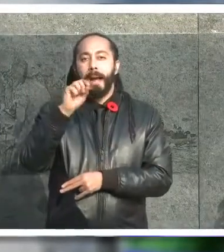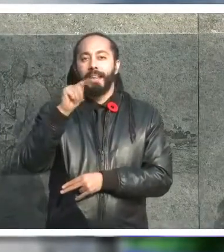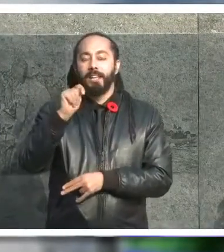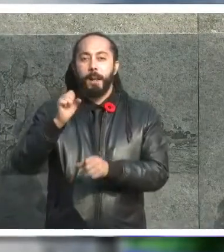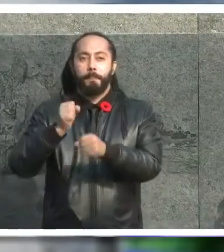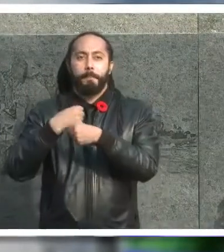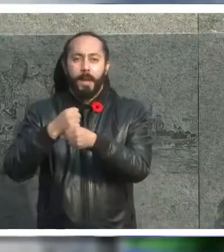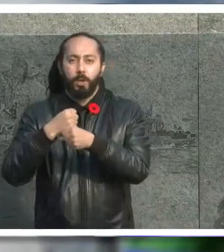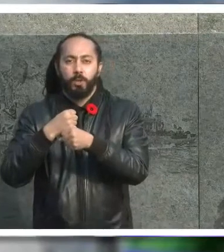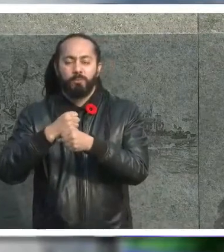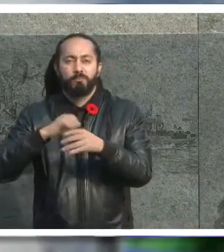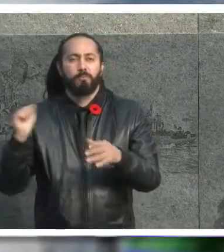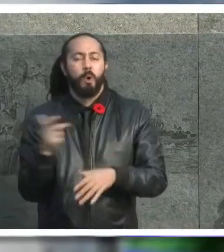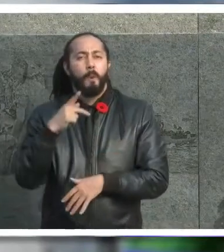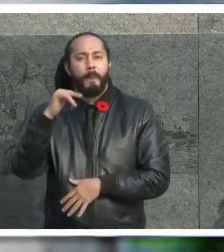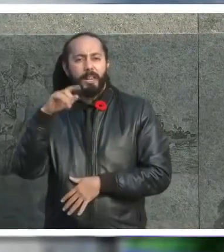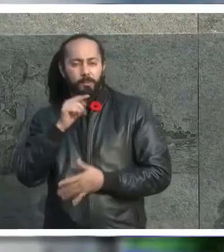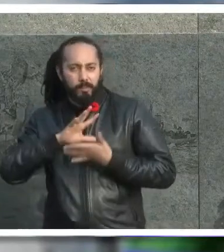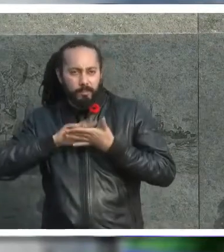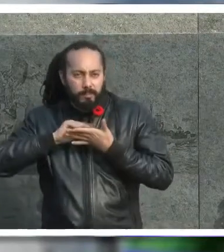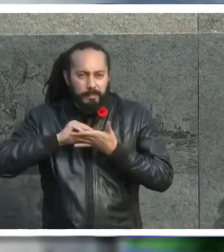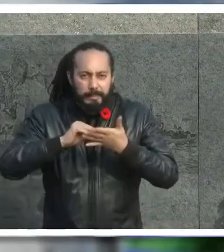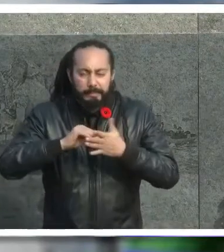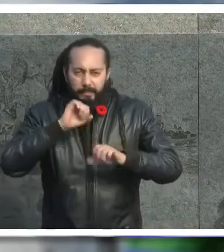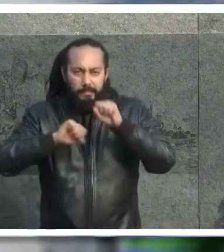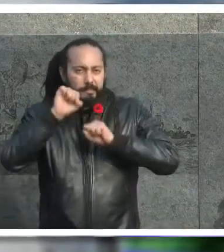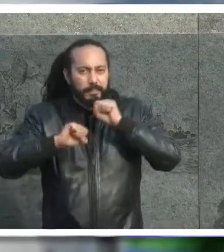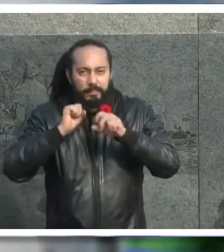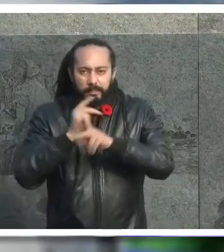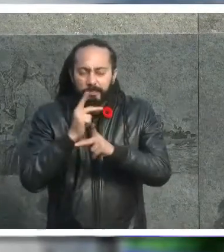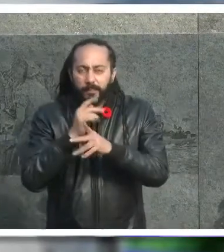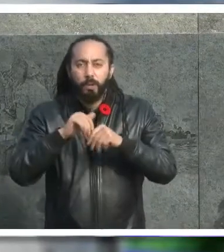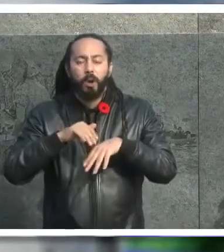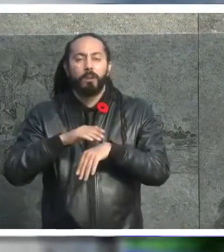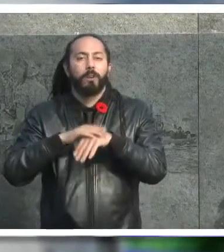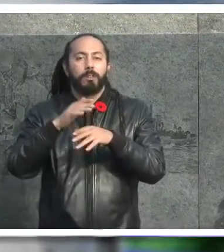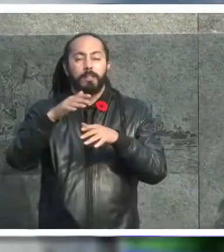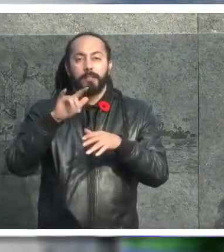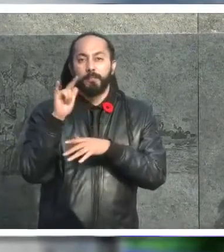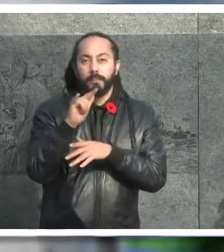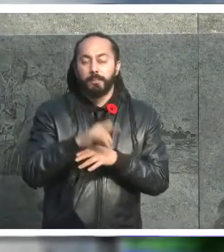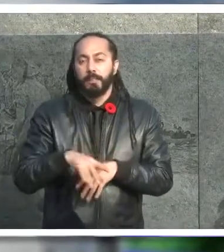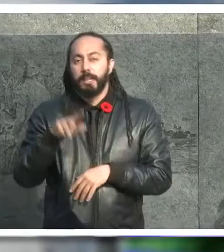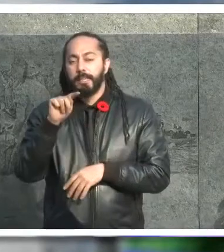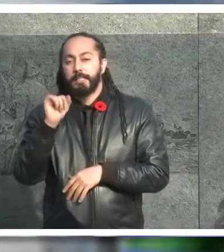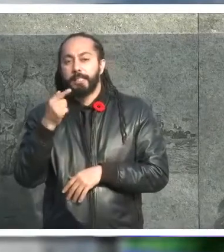World War II known as a Pilot Maker a transitional dear Chris, pilots cut their teeth